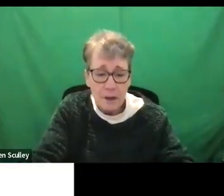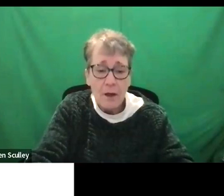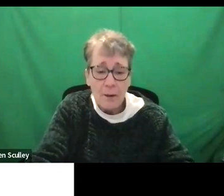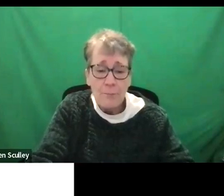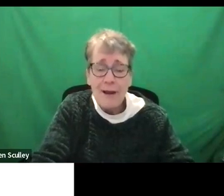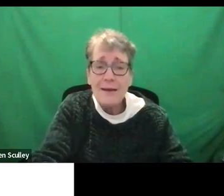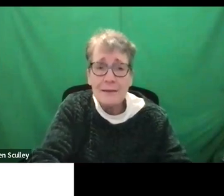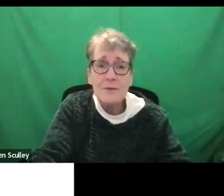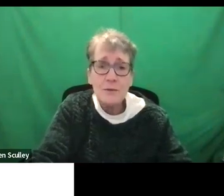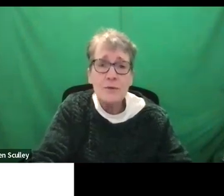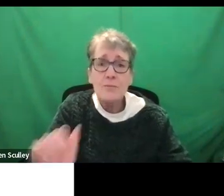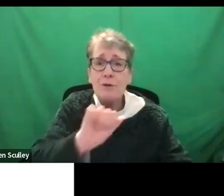or that it wasn't true what I was seeing.